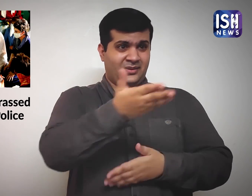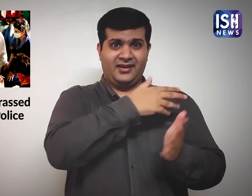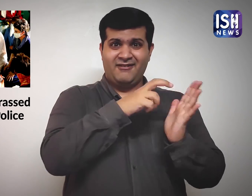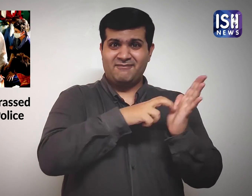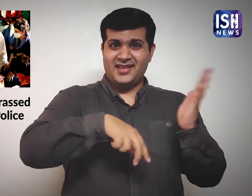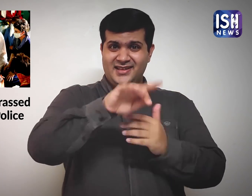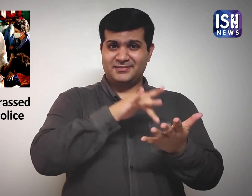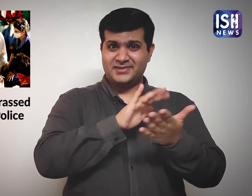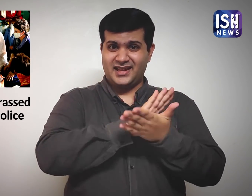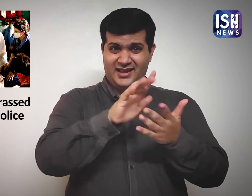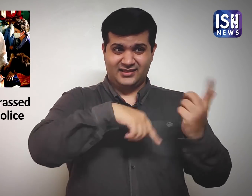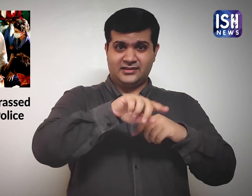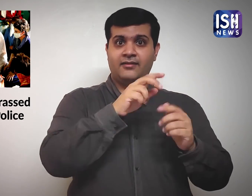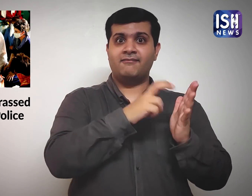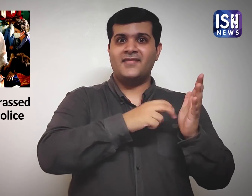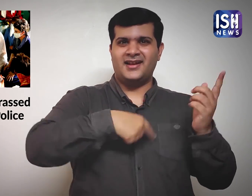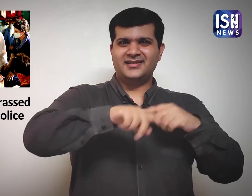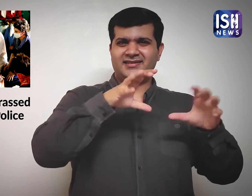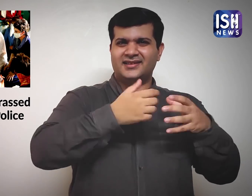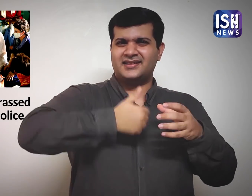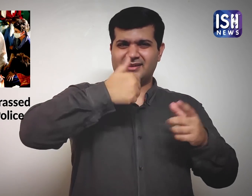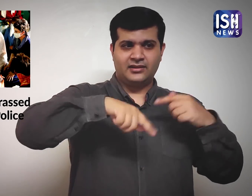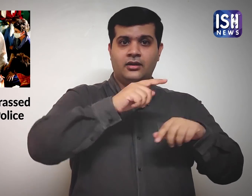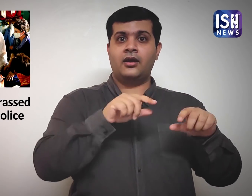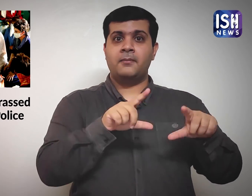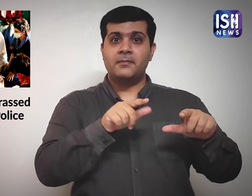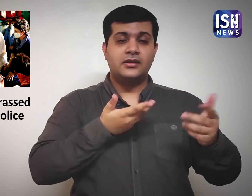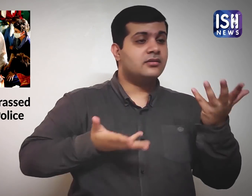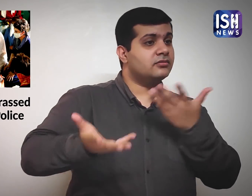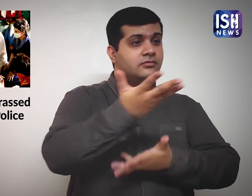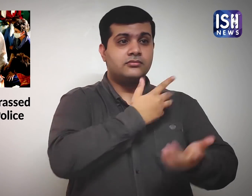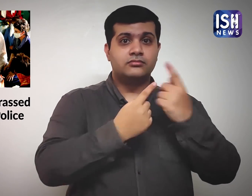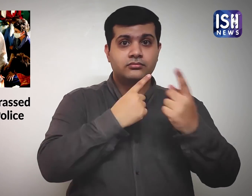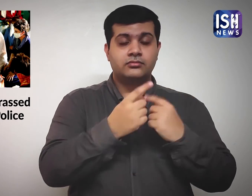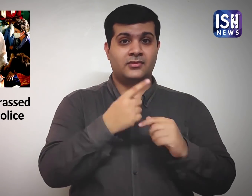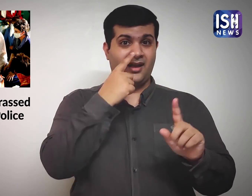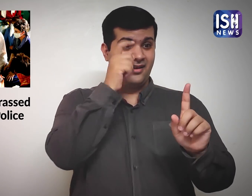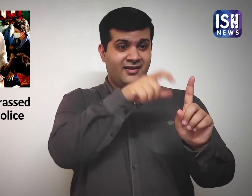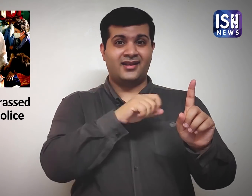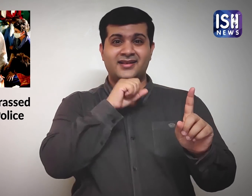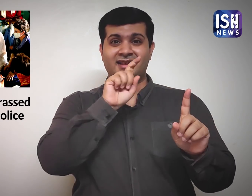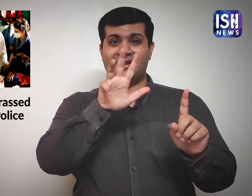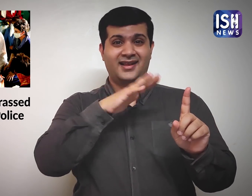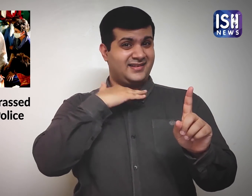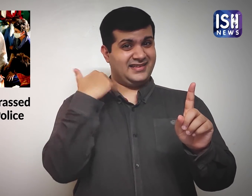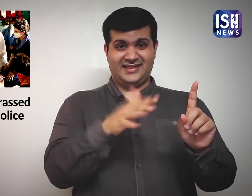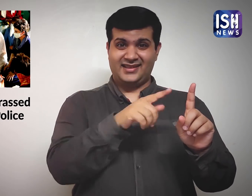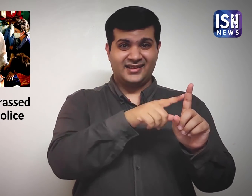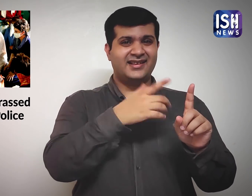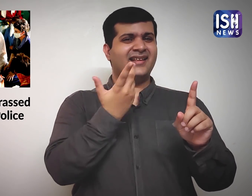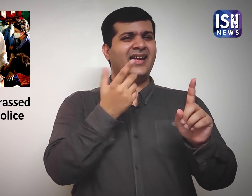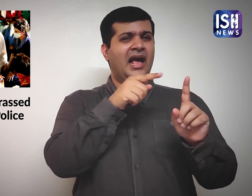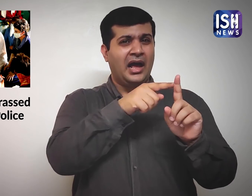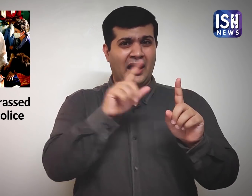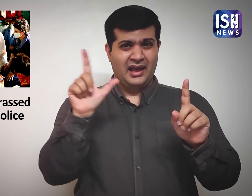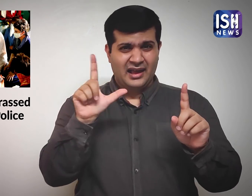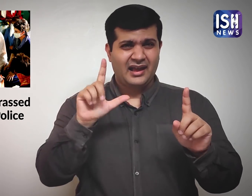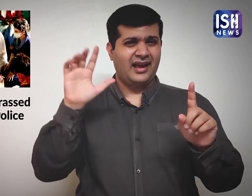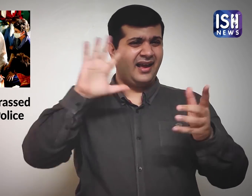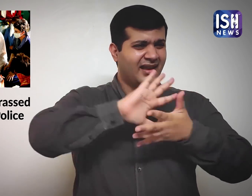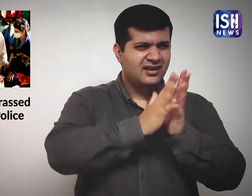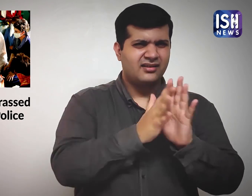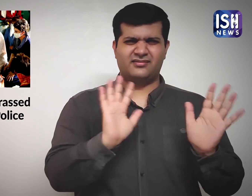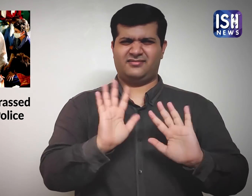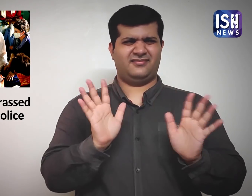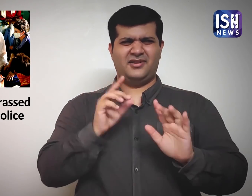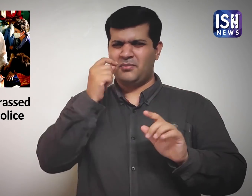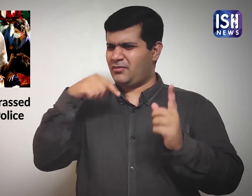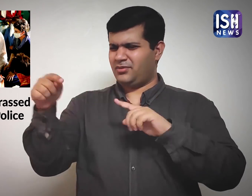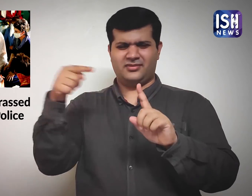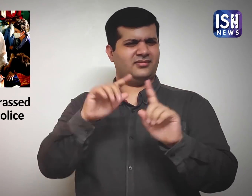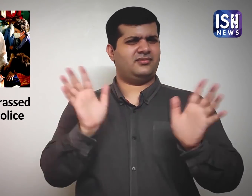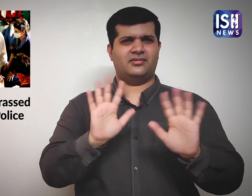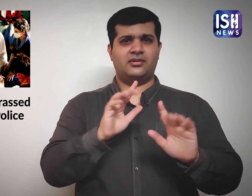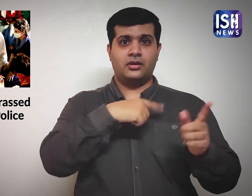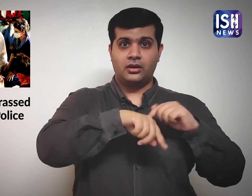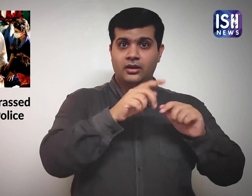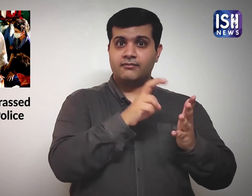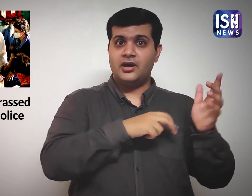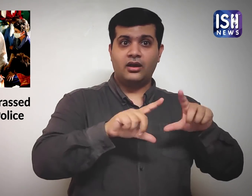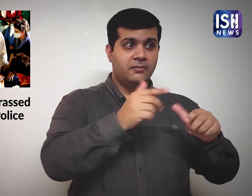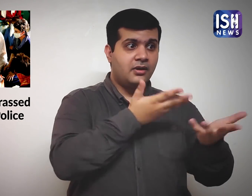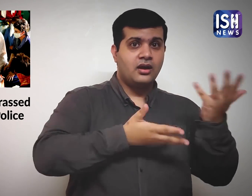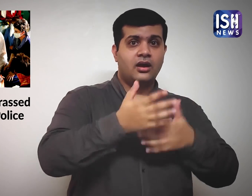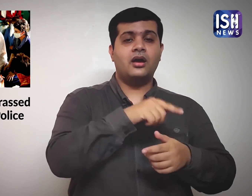Right now there are meetings being held in the village where they are defending the rapists.